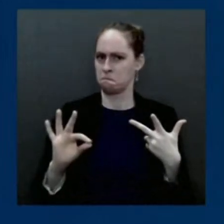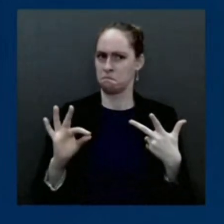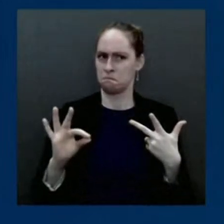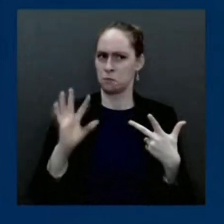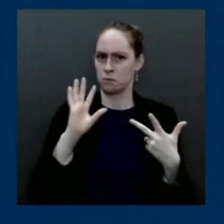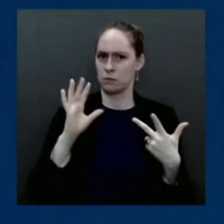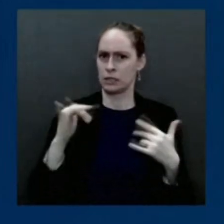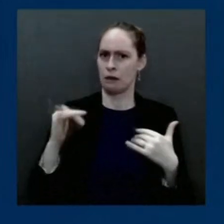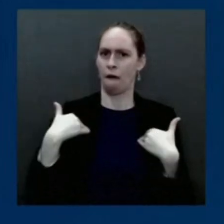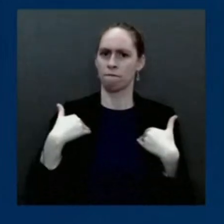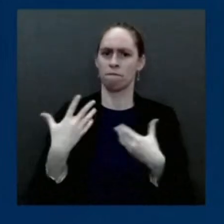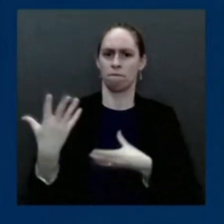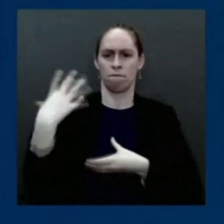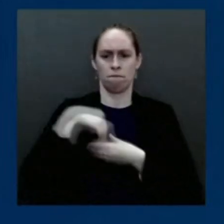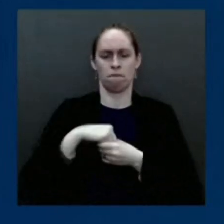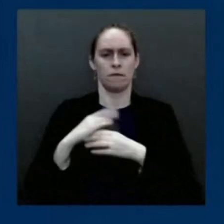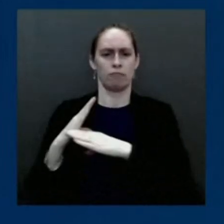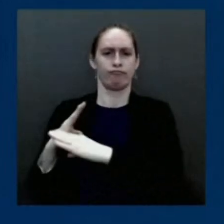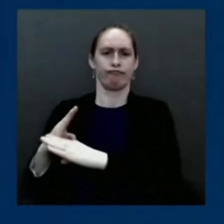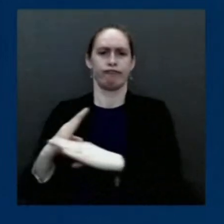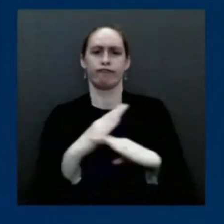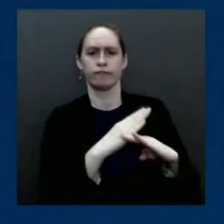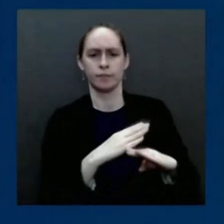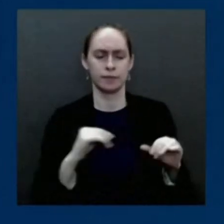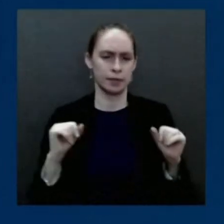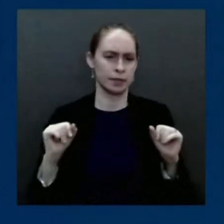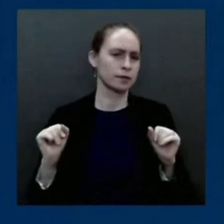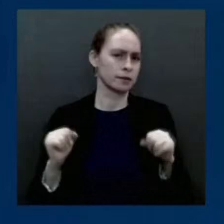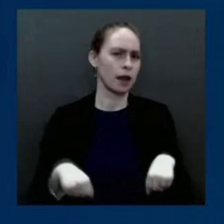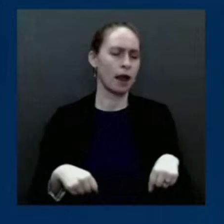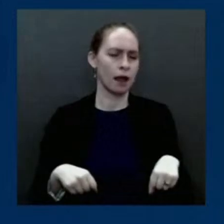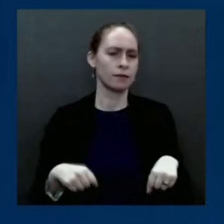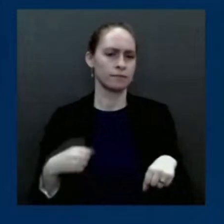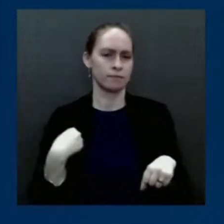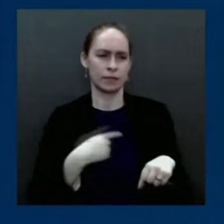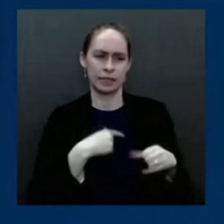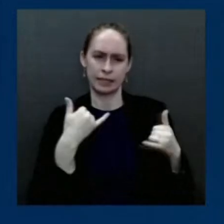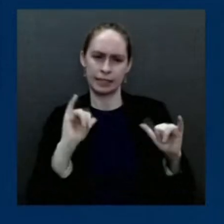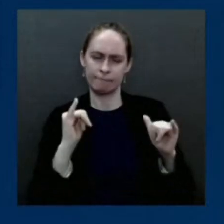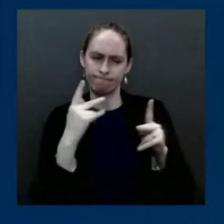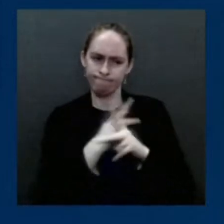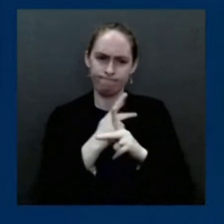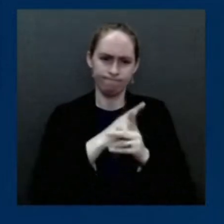TAKE ONE STEP AT A TIME, GET